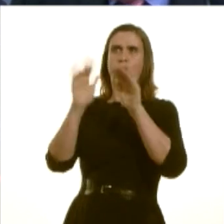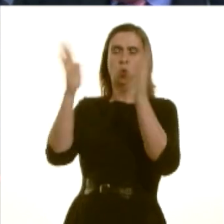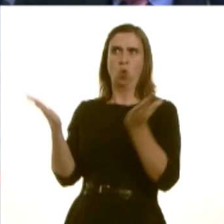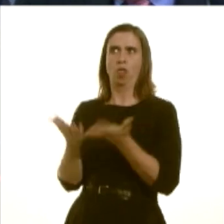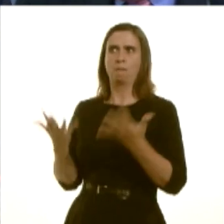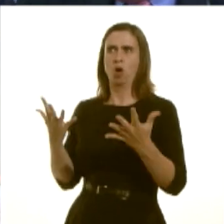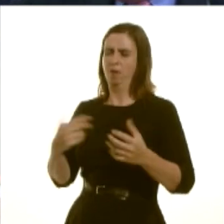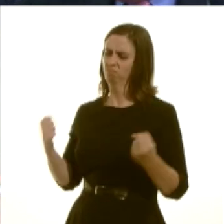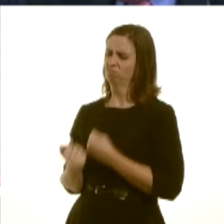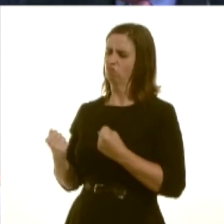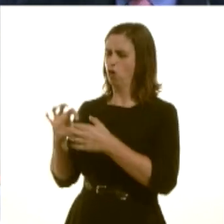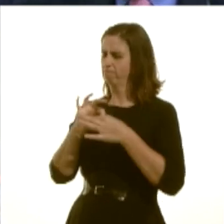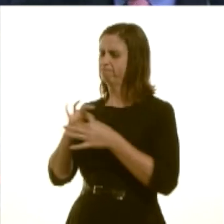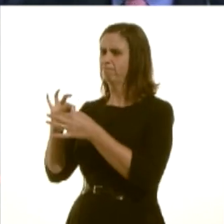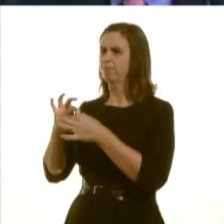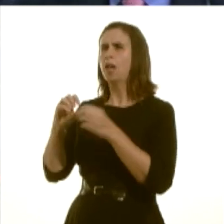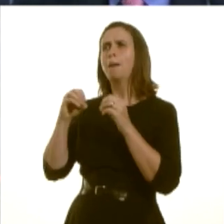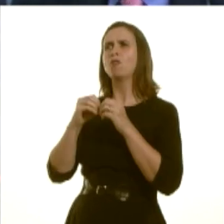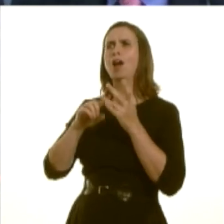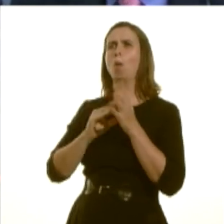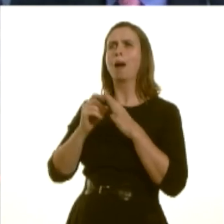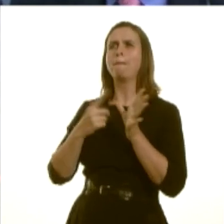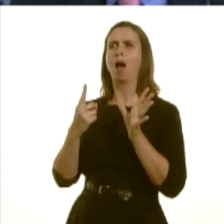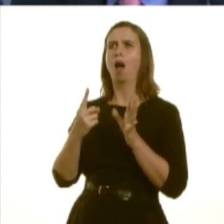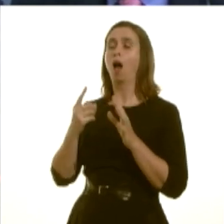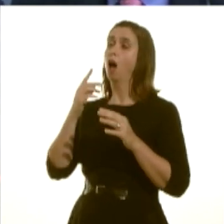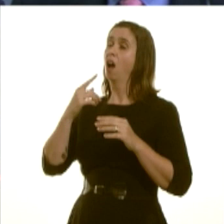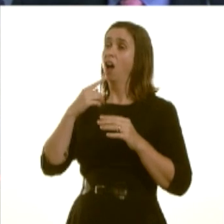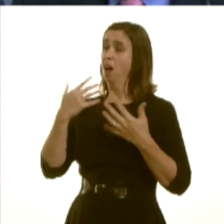Barack Obama, on leaving Wales, said, Andrew R.T. Davies: ‘You can see the extraordinary